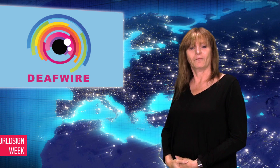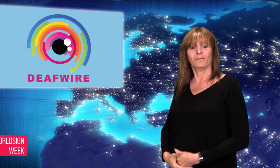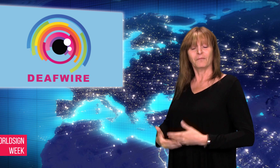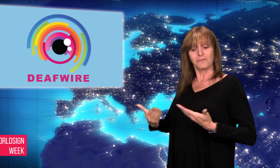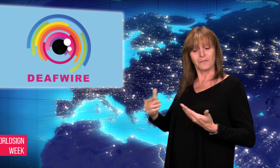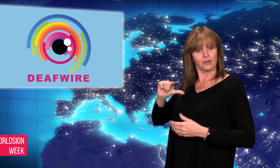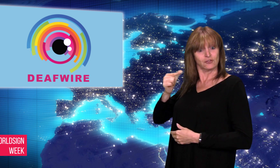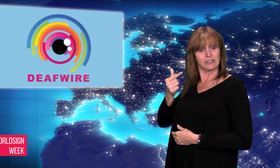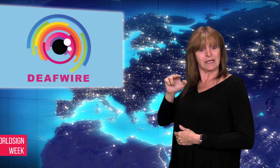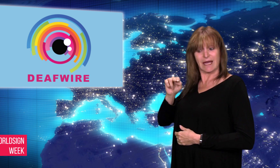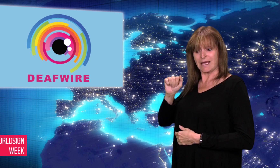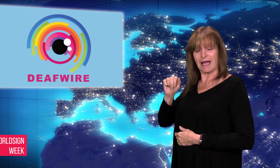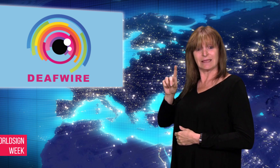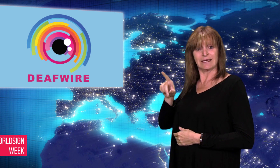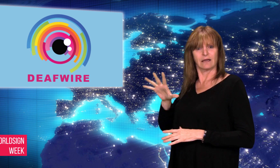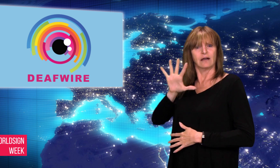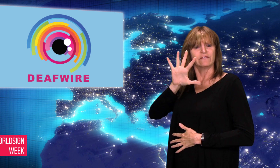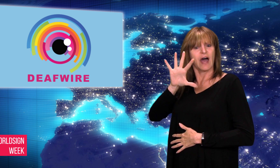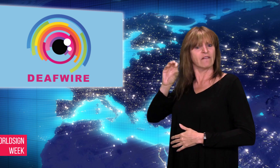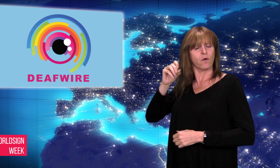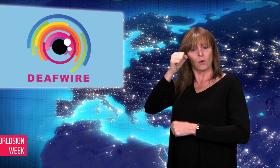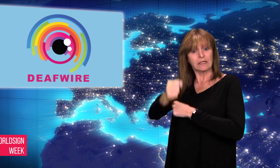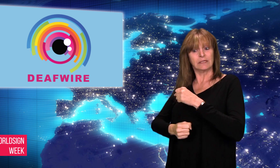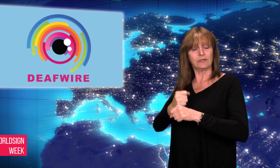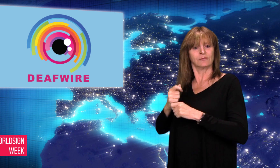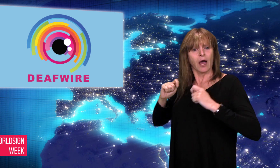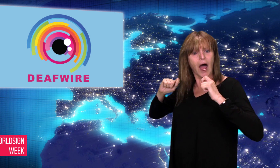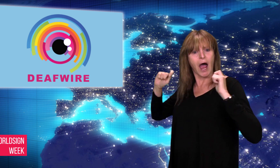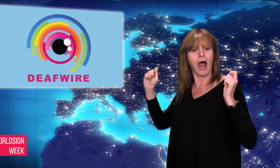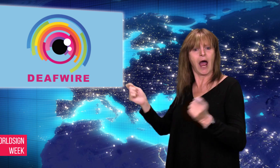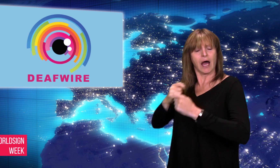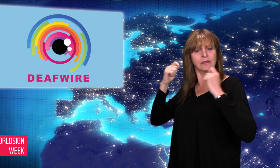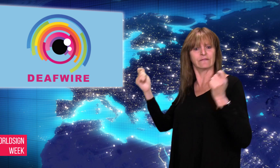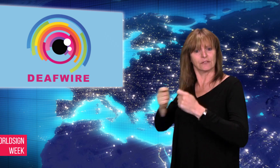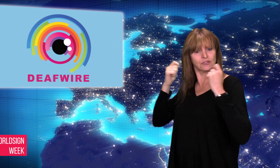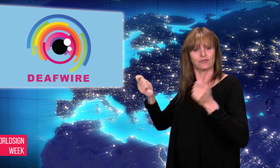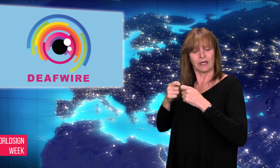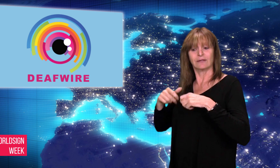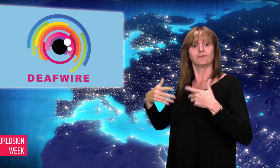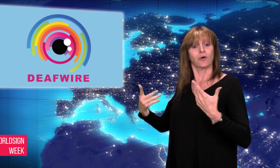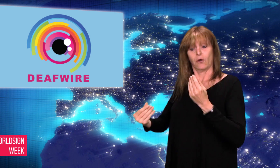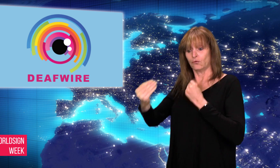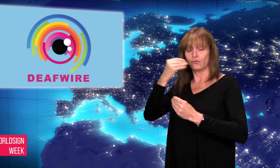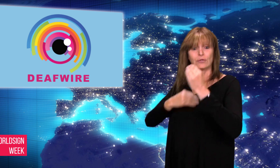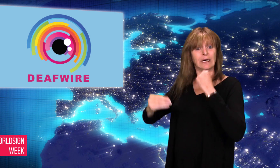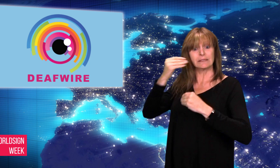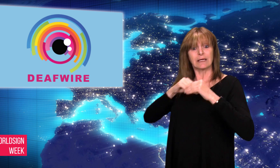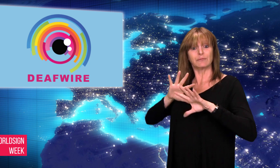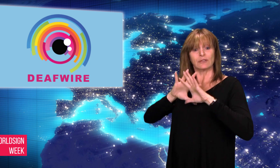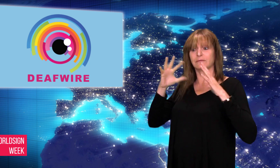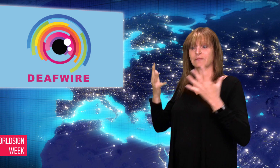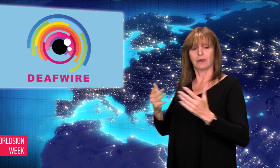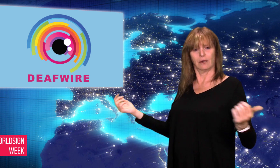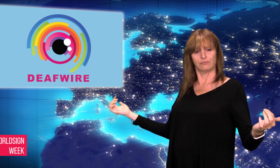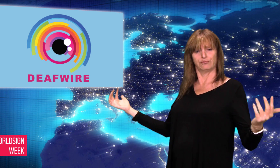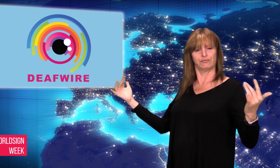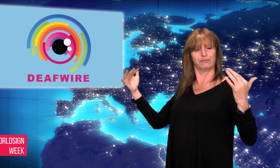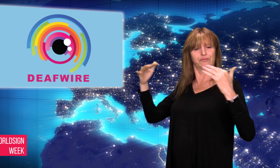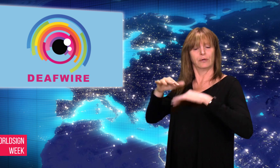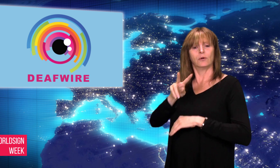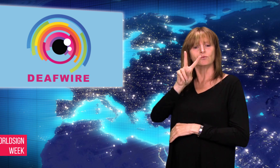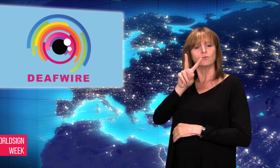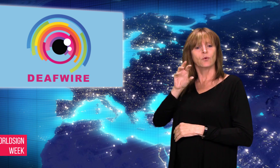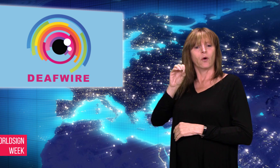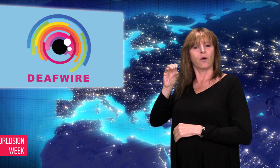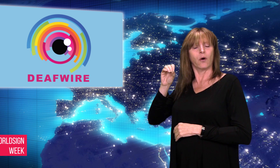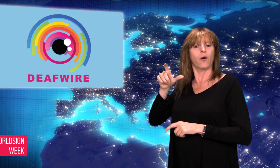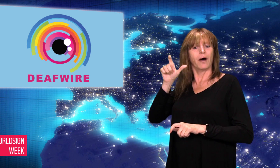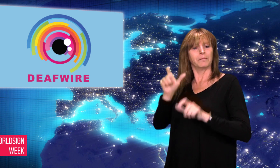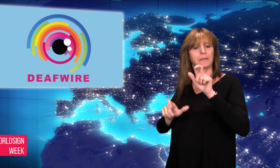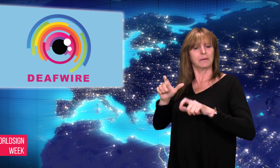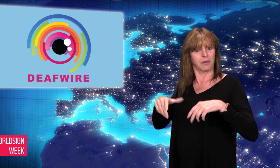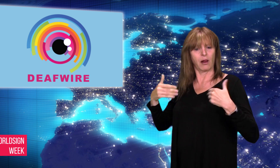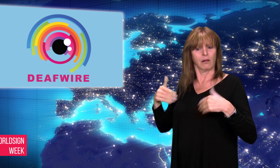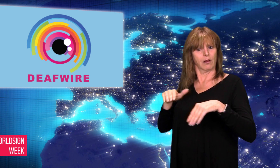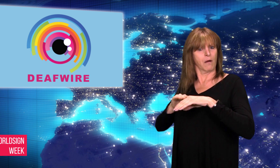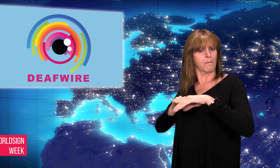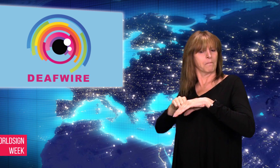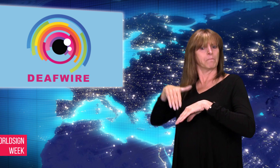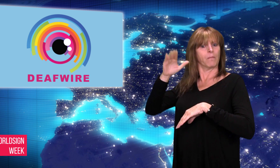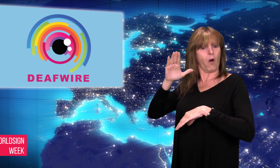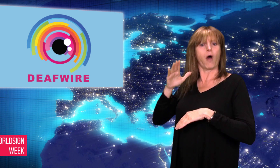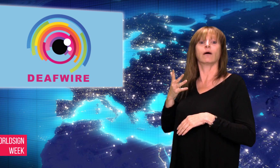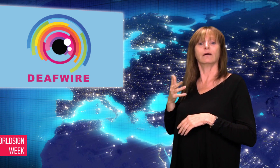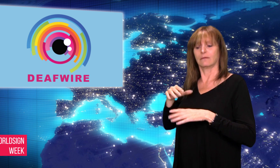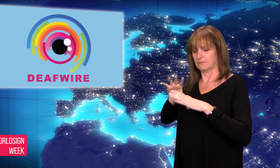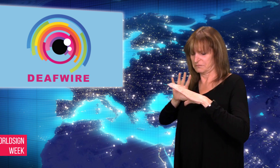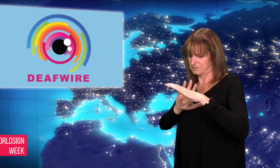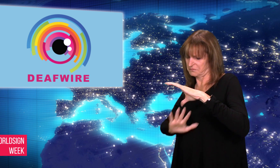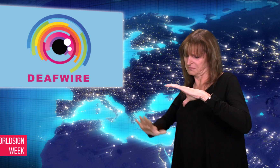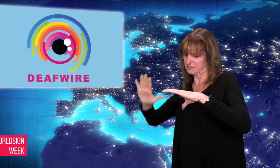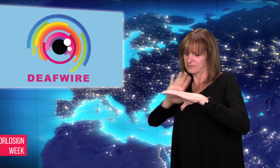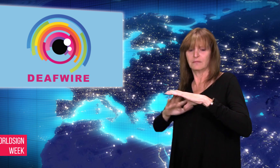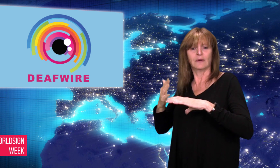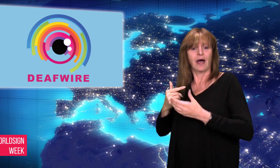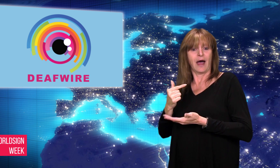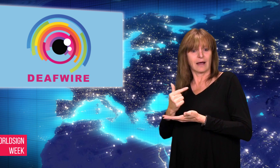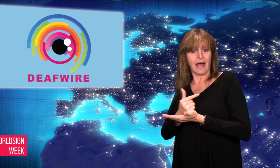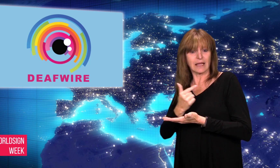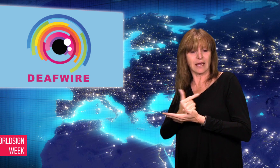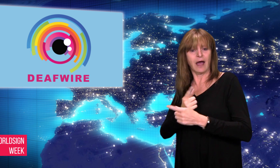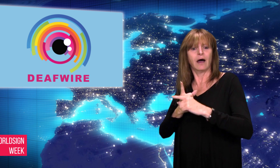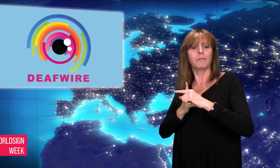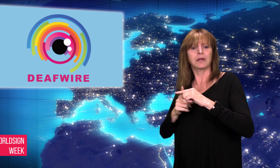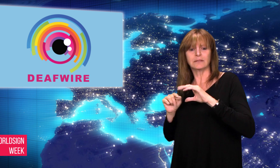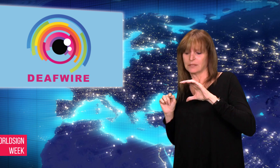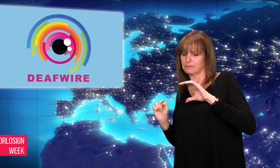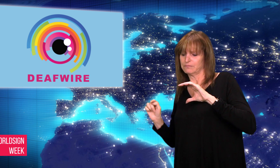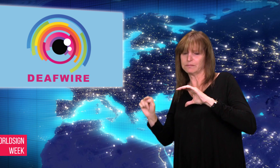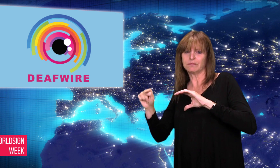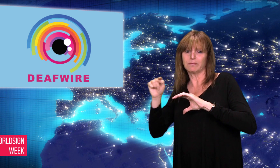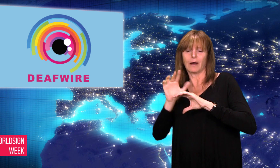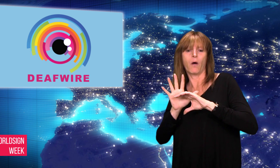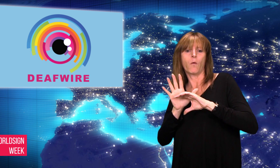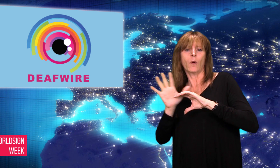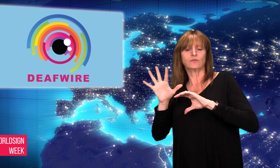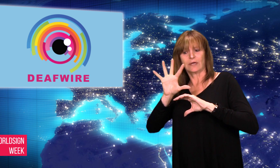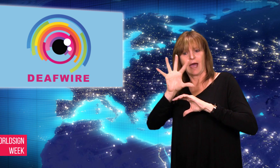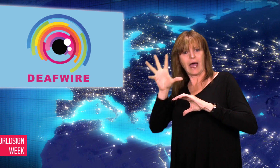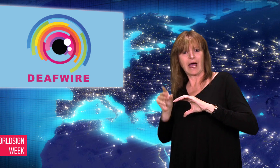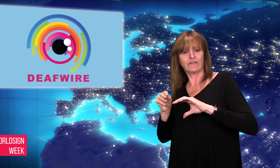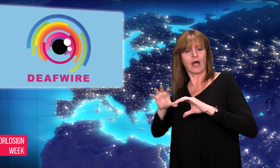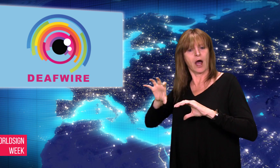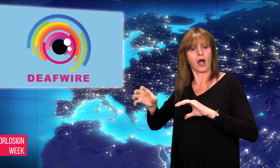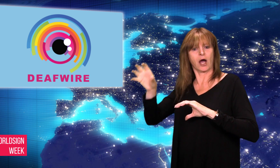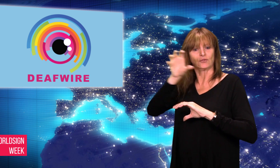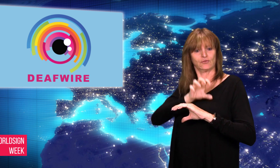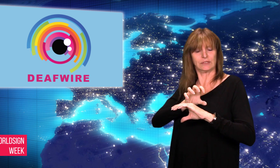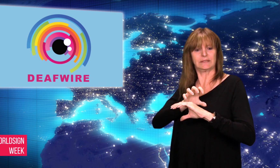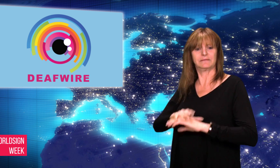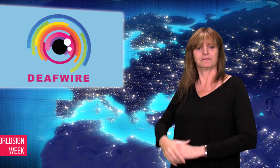Western African countries.